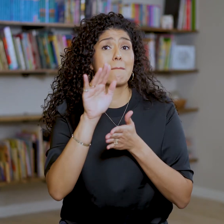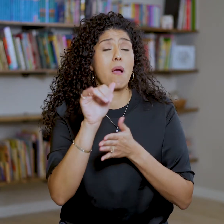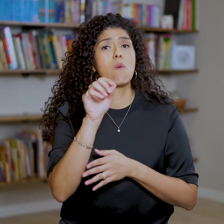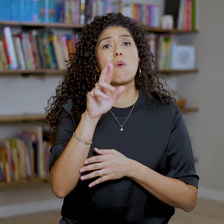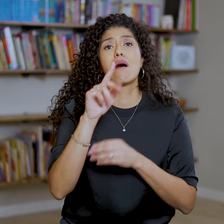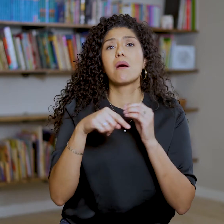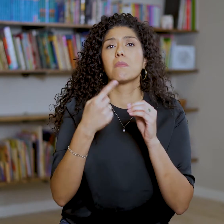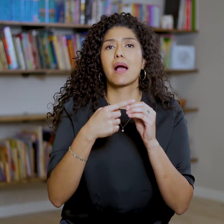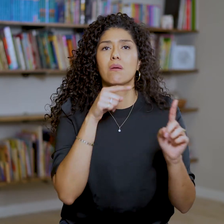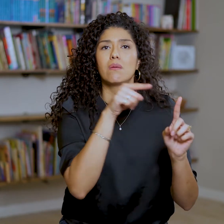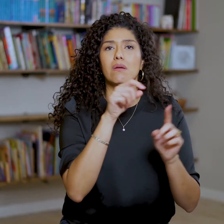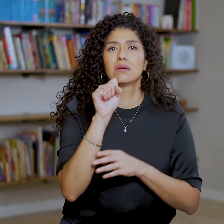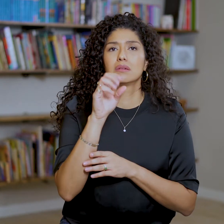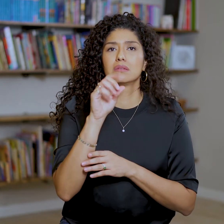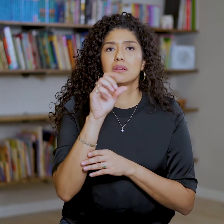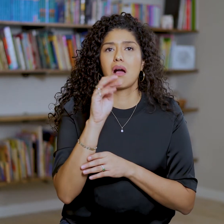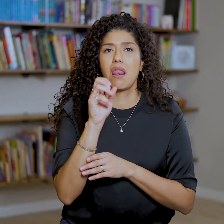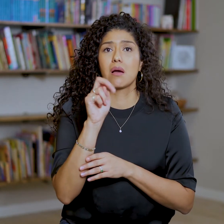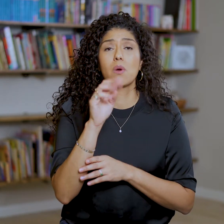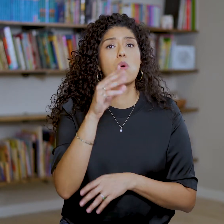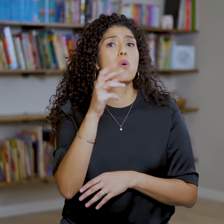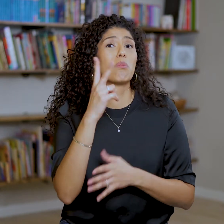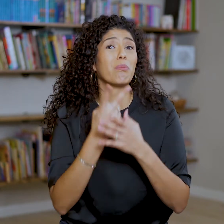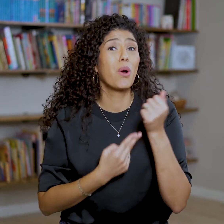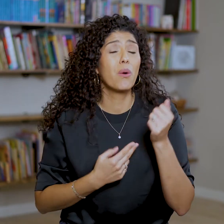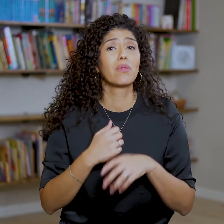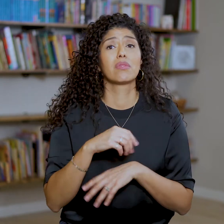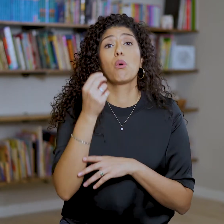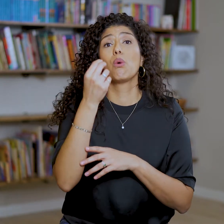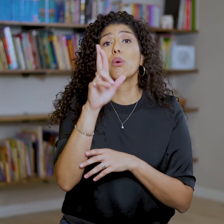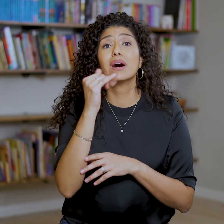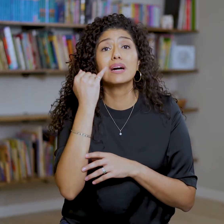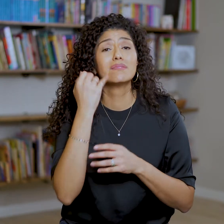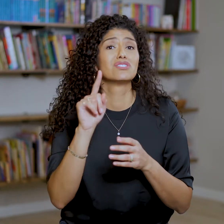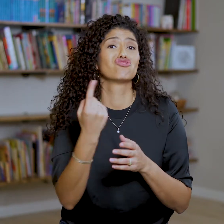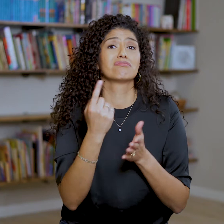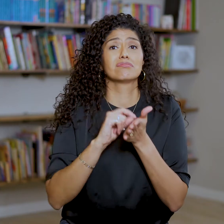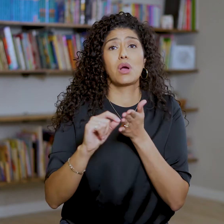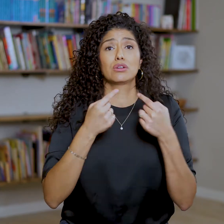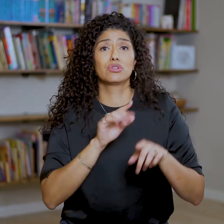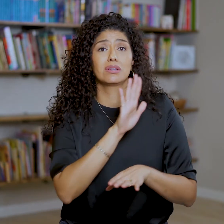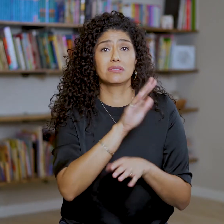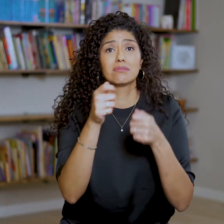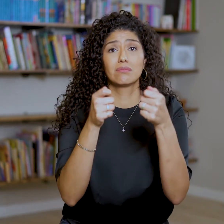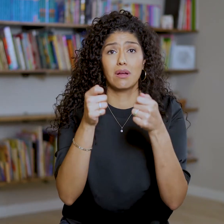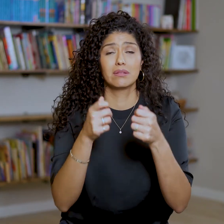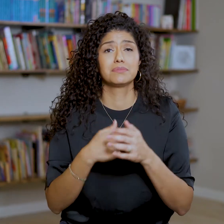by or about Solomon (or both) or if it was just written during his reign.